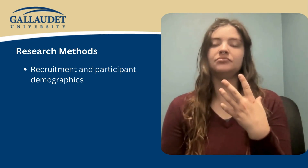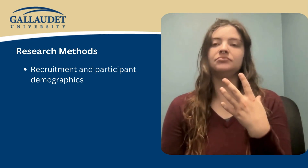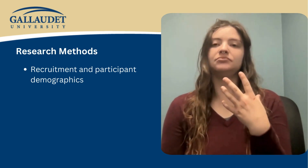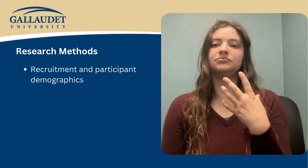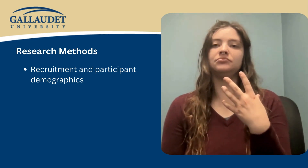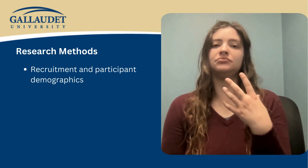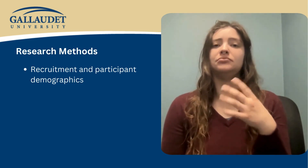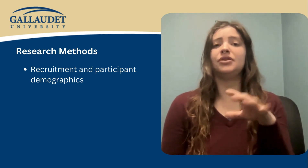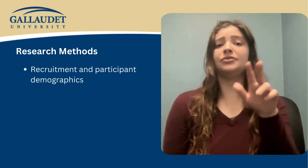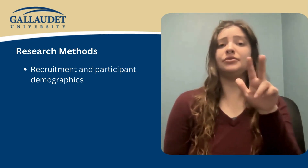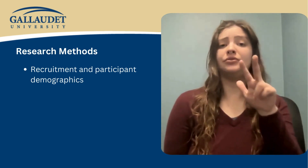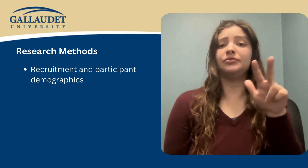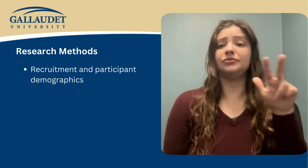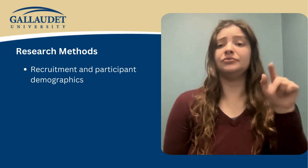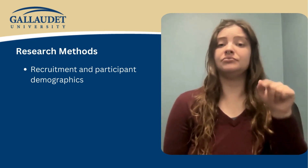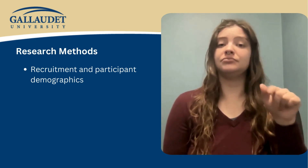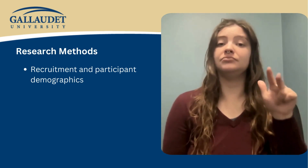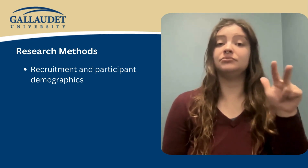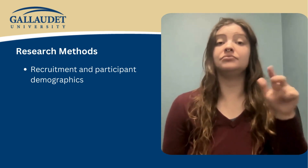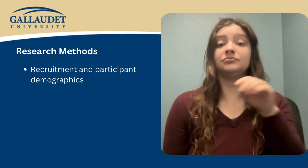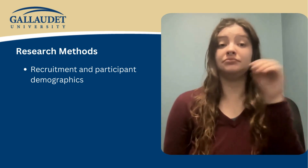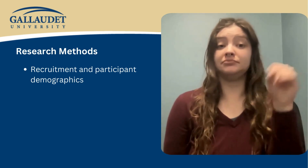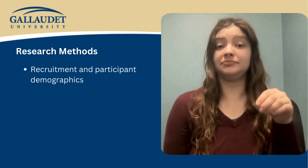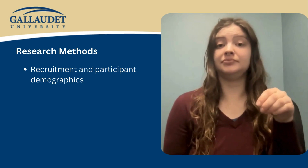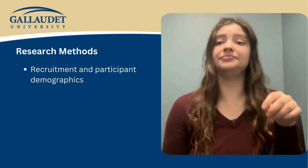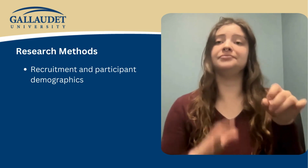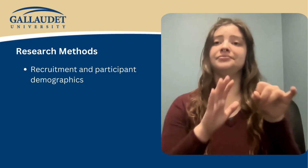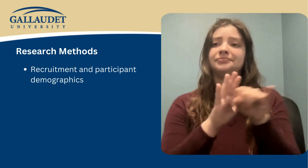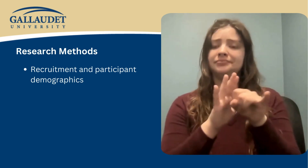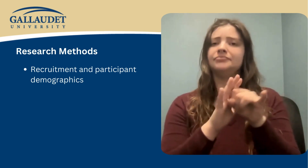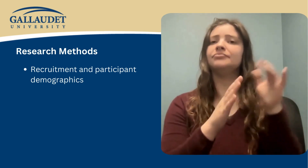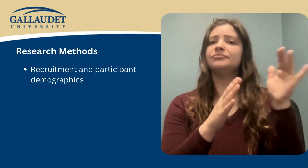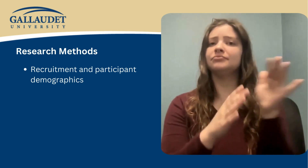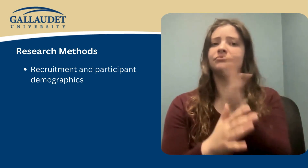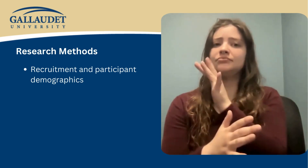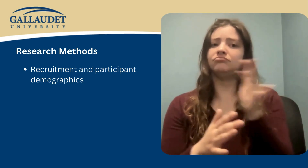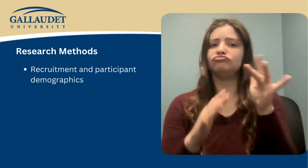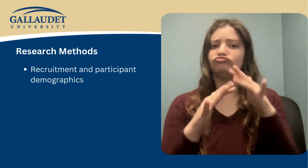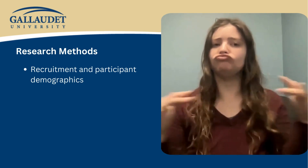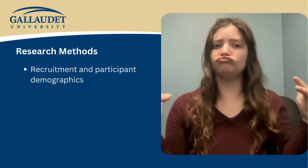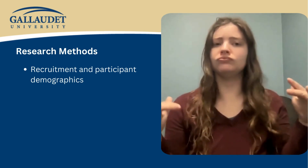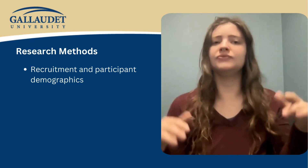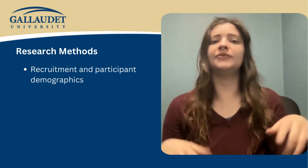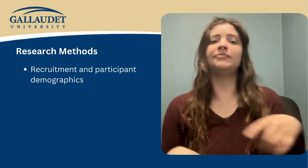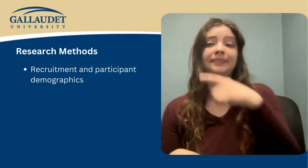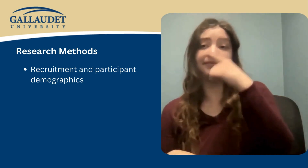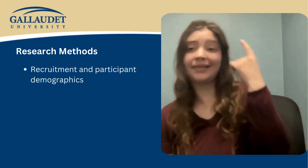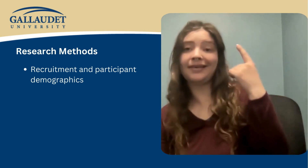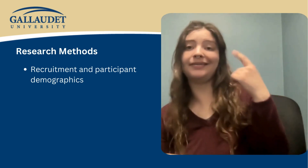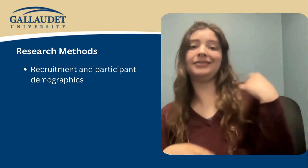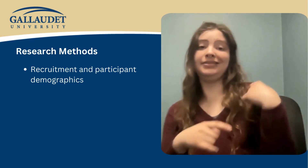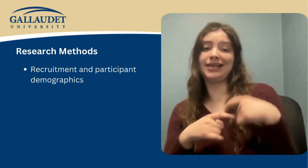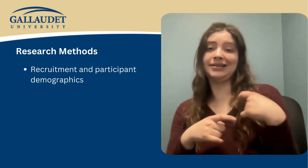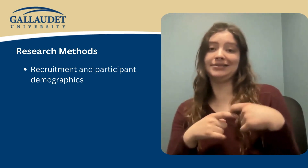with the remaining 33.7% identifying in a range spread across Black,